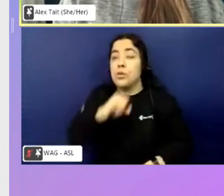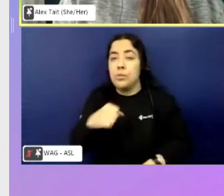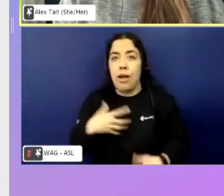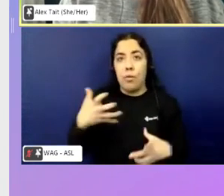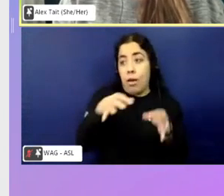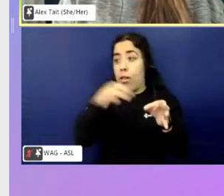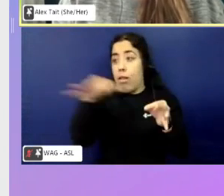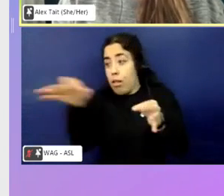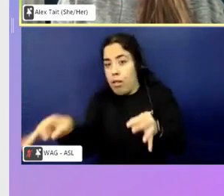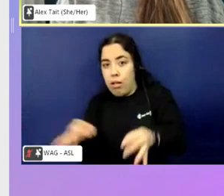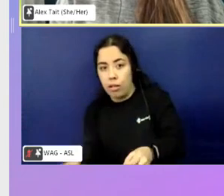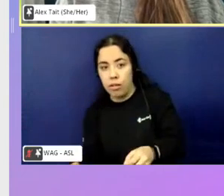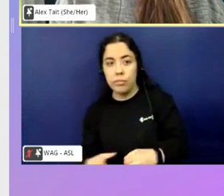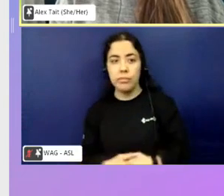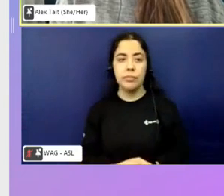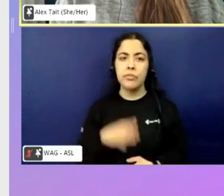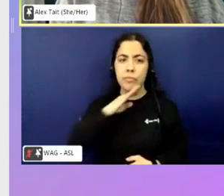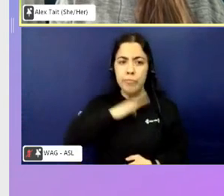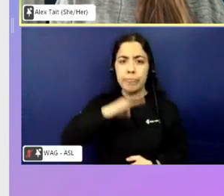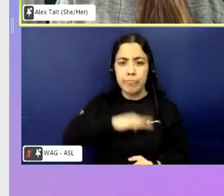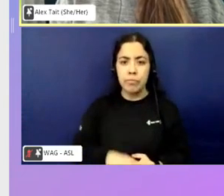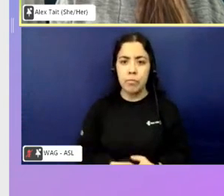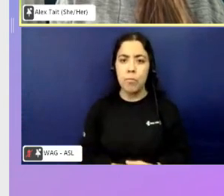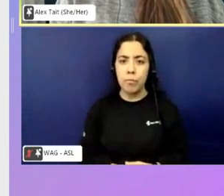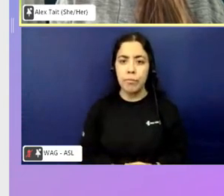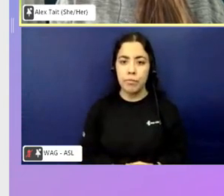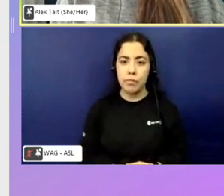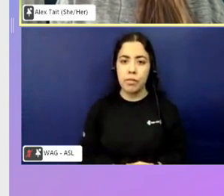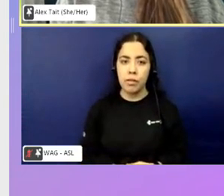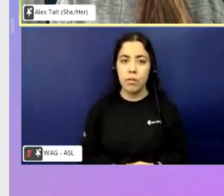the most popular result. I am so very frustrated with the results of these AI assume I